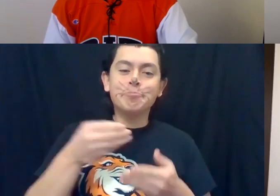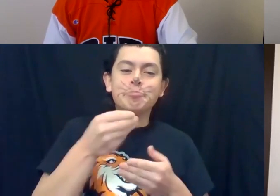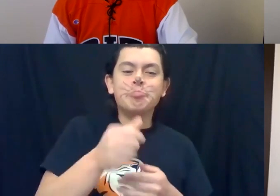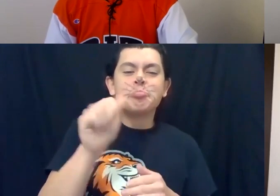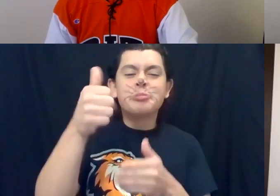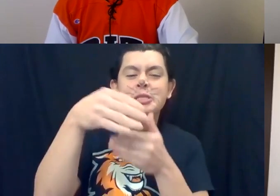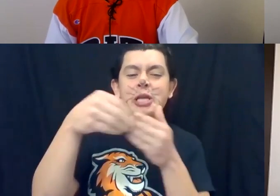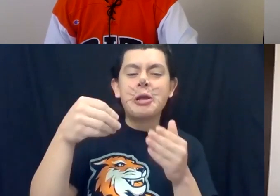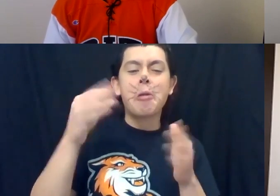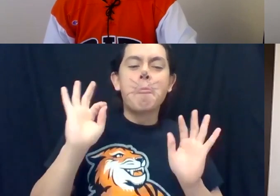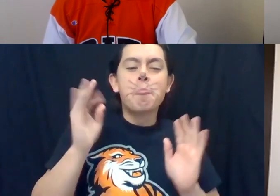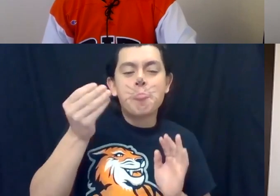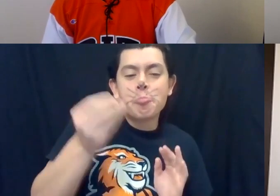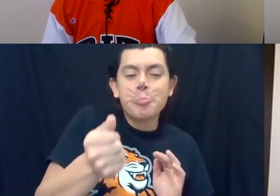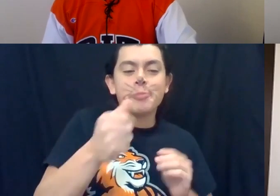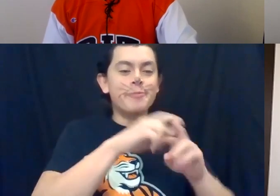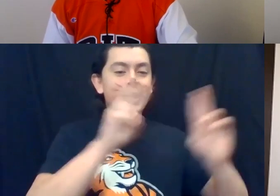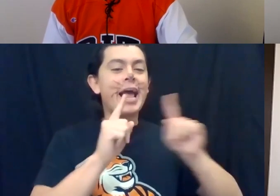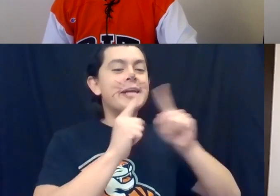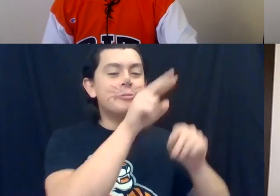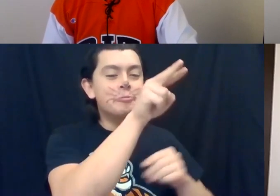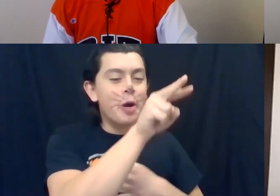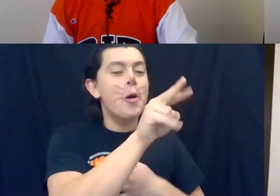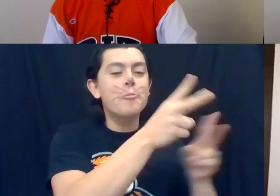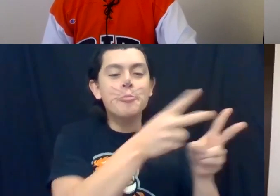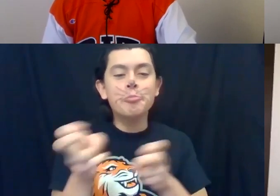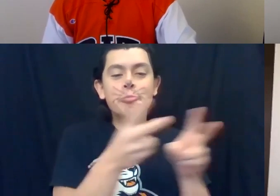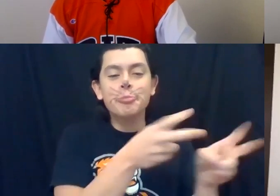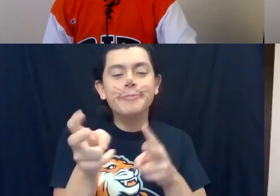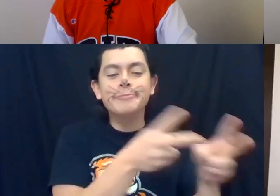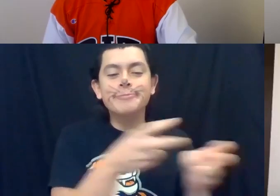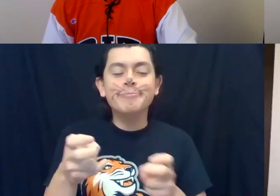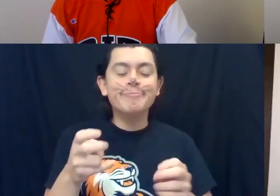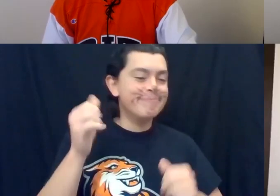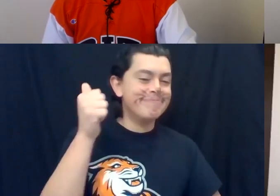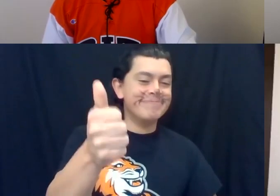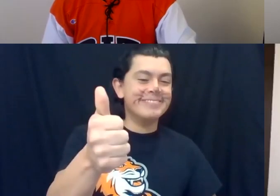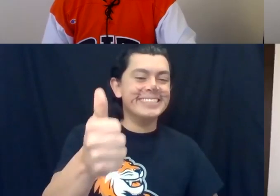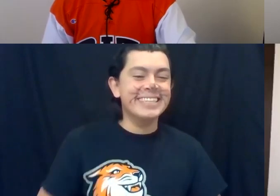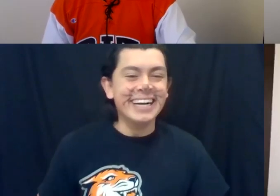Ronald: It is only going to cost you about $10, and then you will have the answers ready for you; just copy and paste.